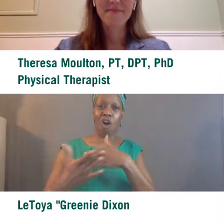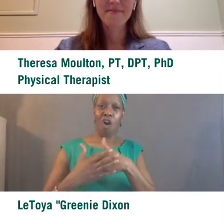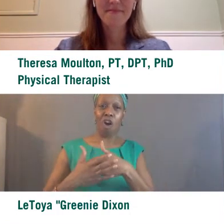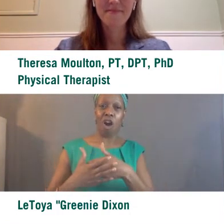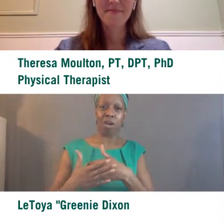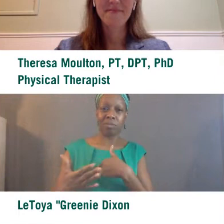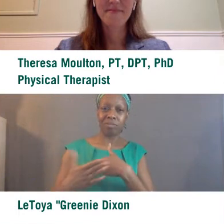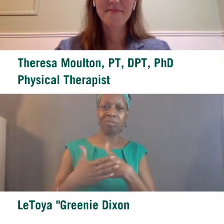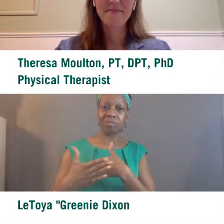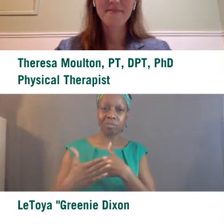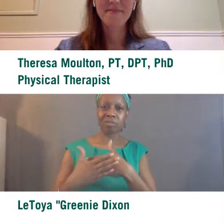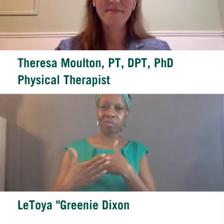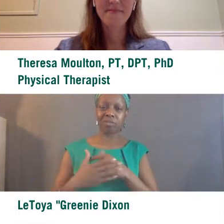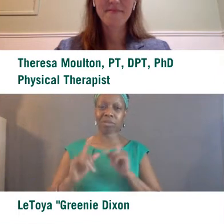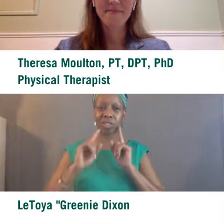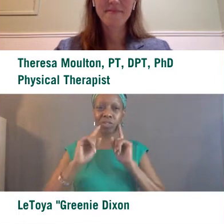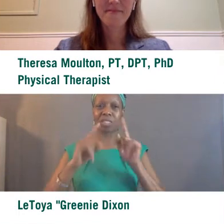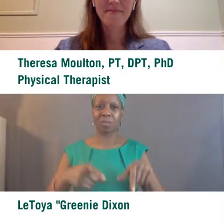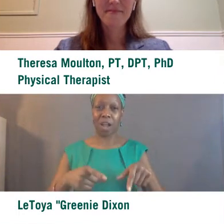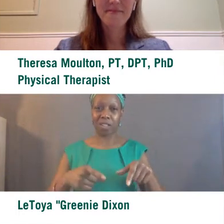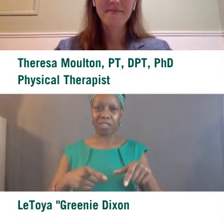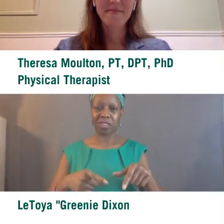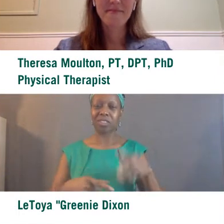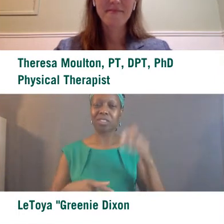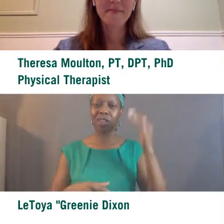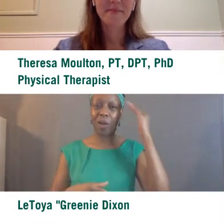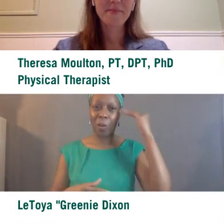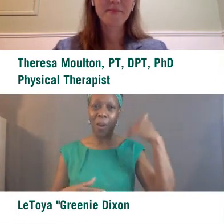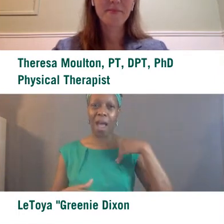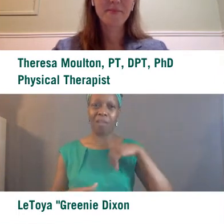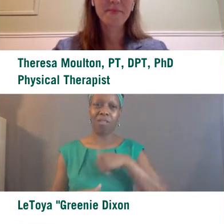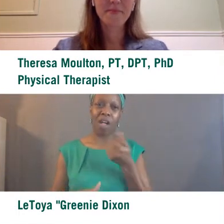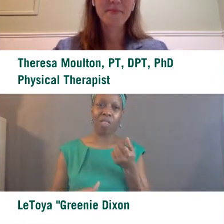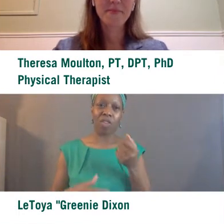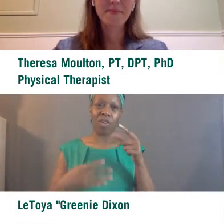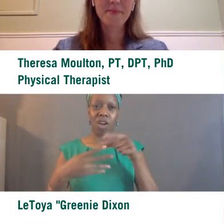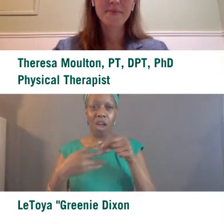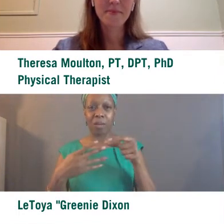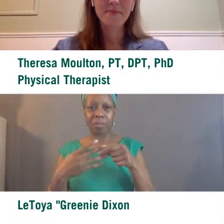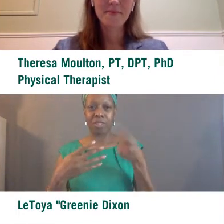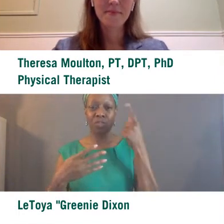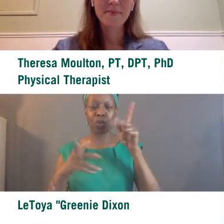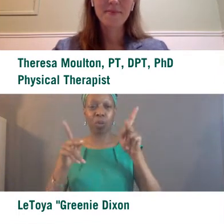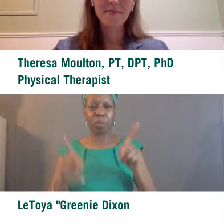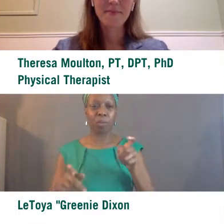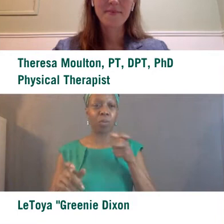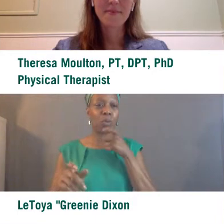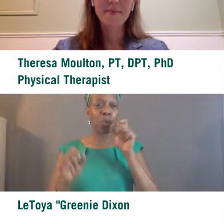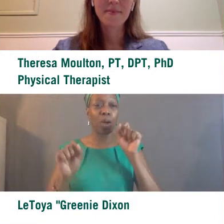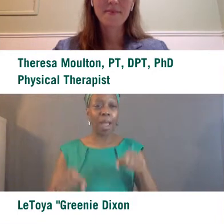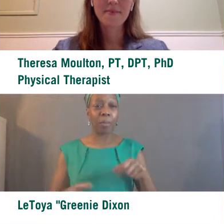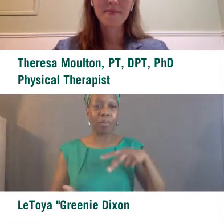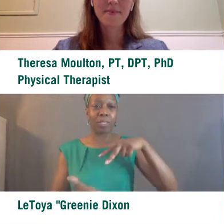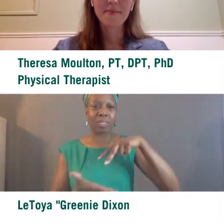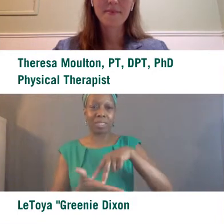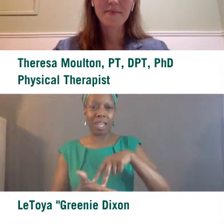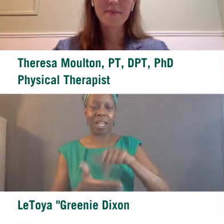Another option I know for folks that aren't able to stand can even be horseback riding.